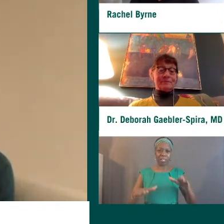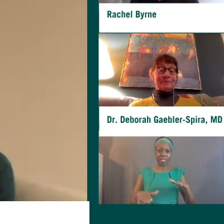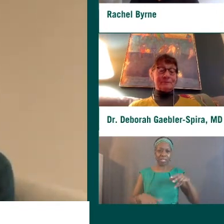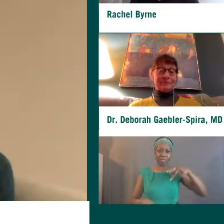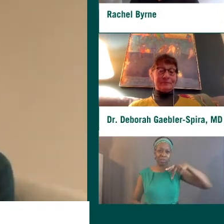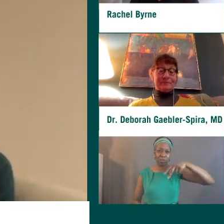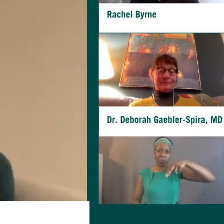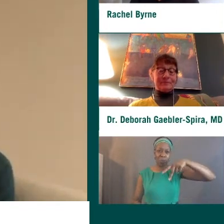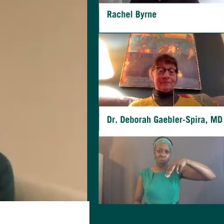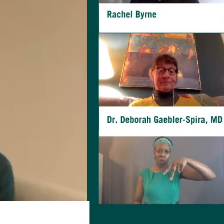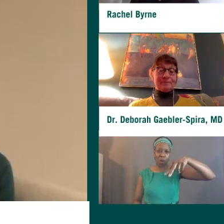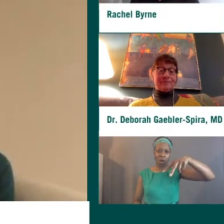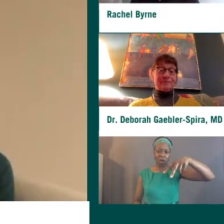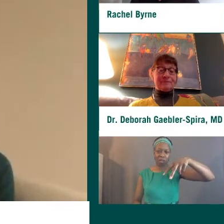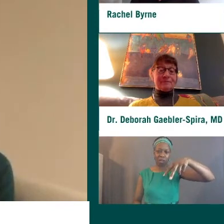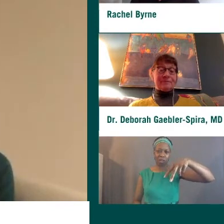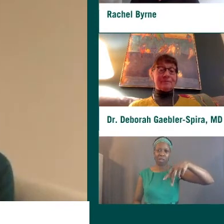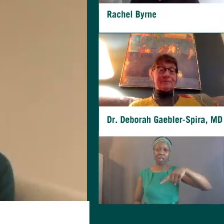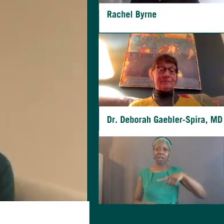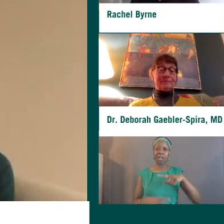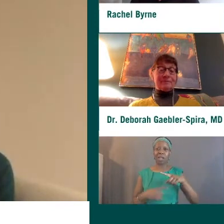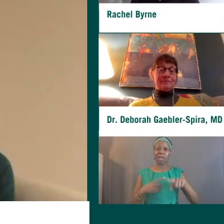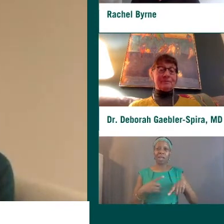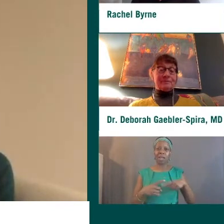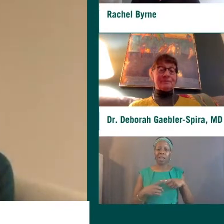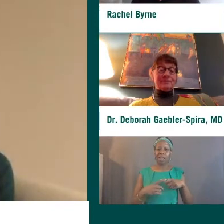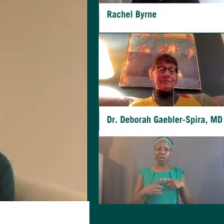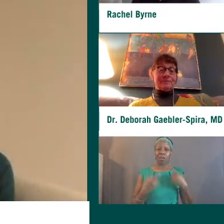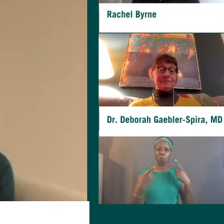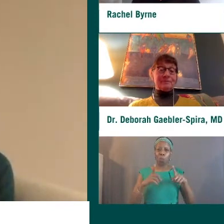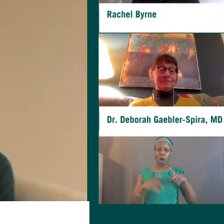they are able to put in interactive games